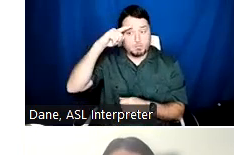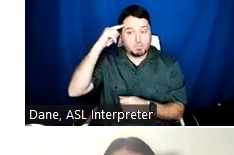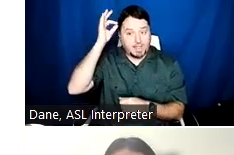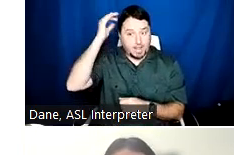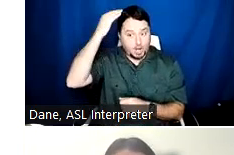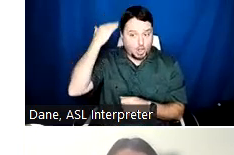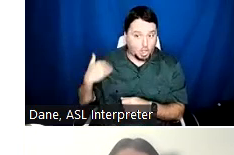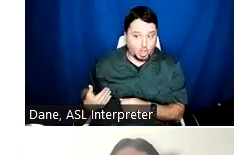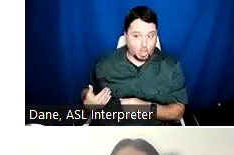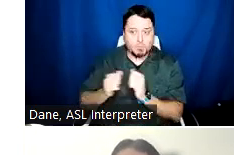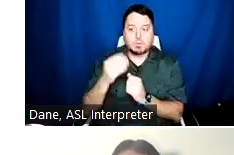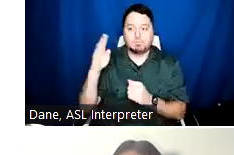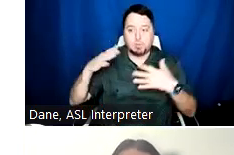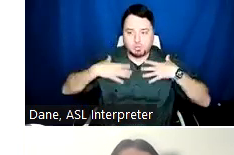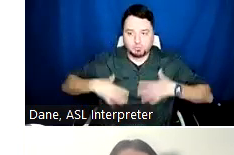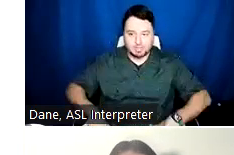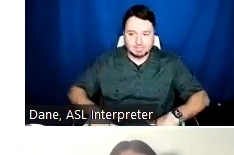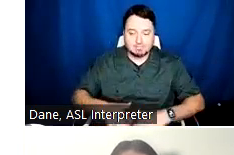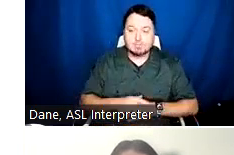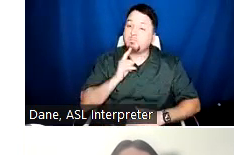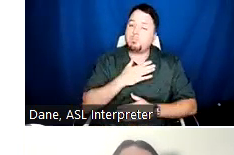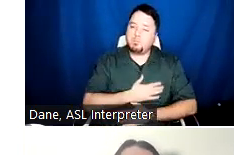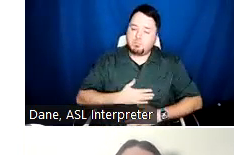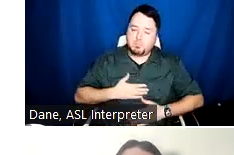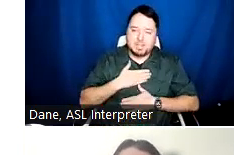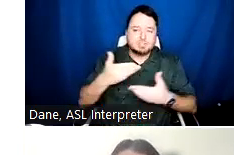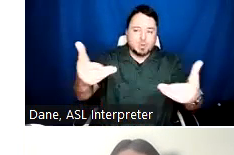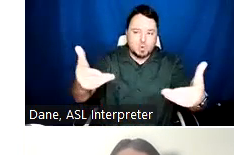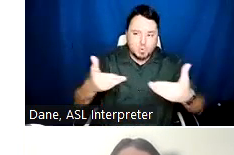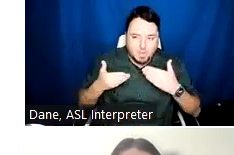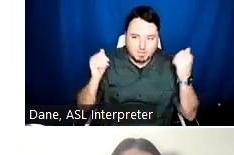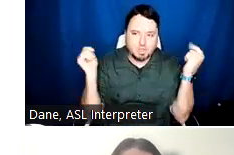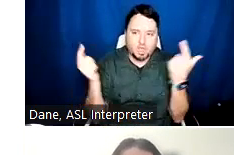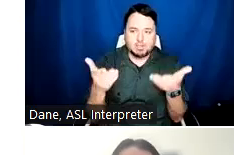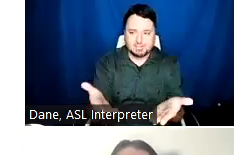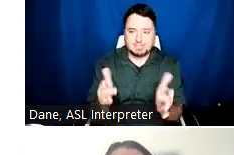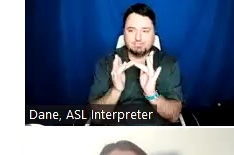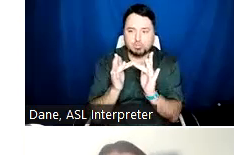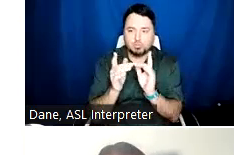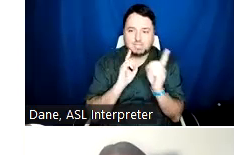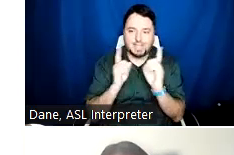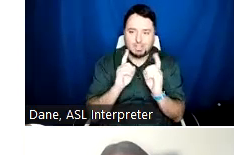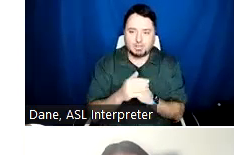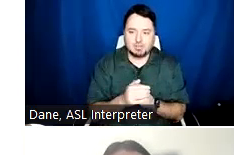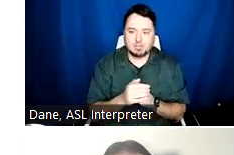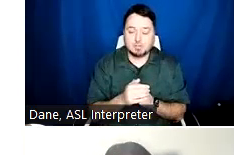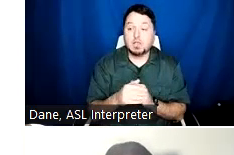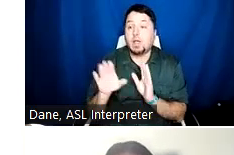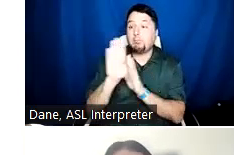a blue dress. It is my pleasure to welcome you to this virtual dialogue. For background ODEP